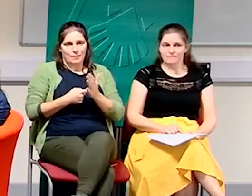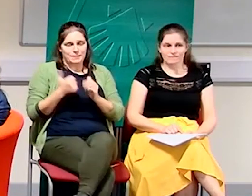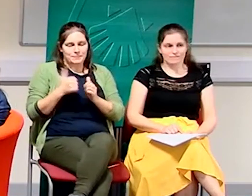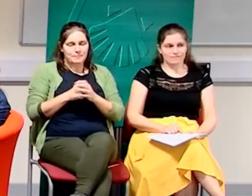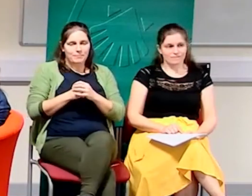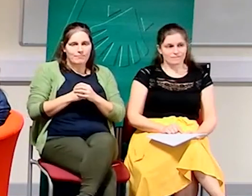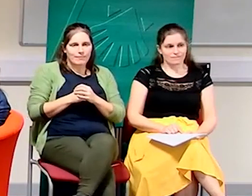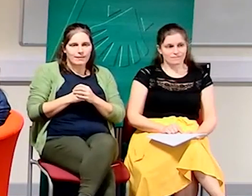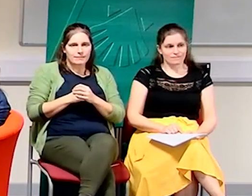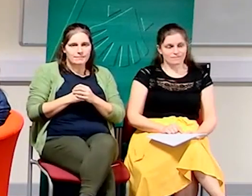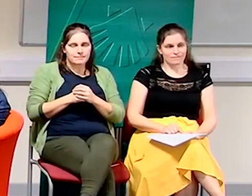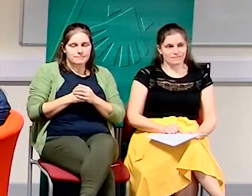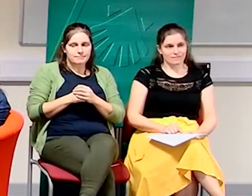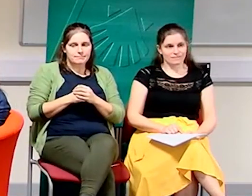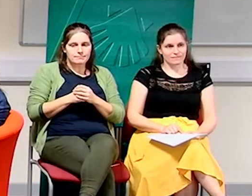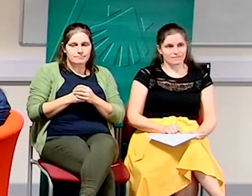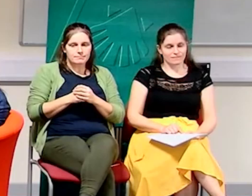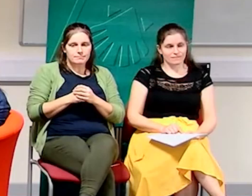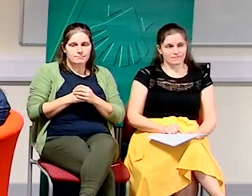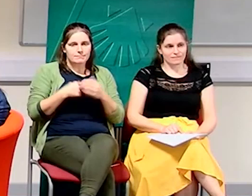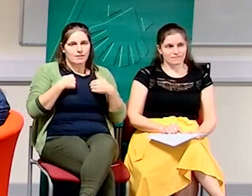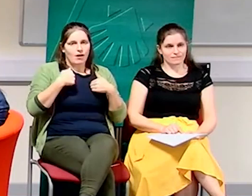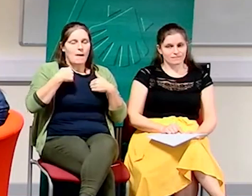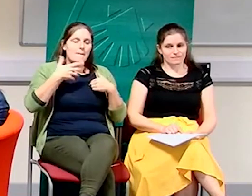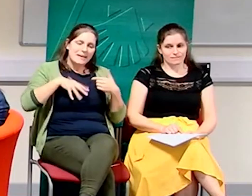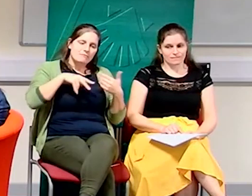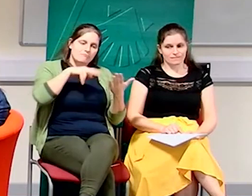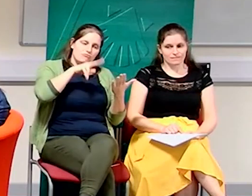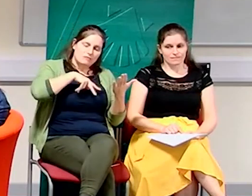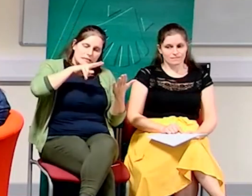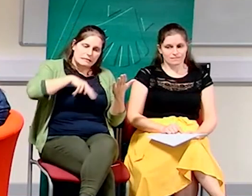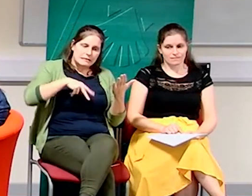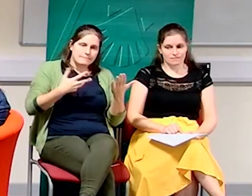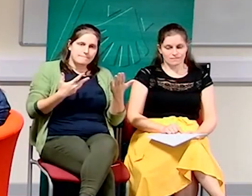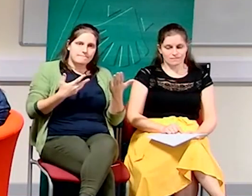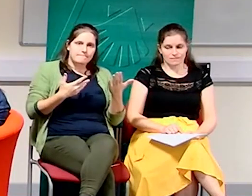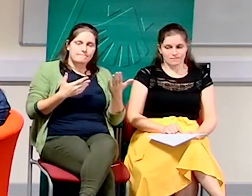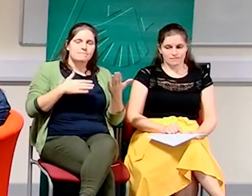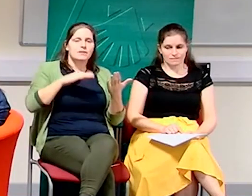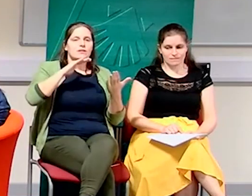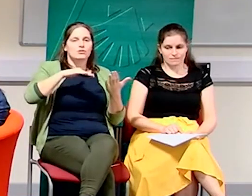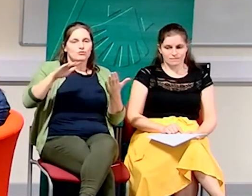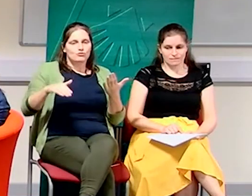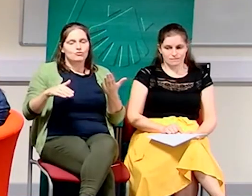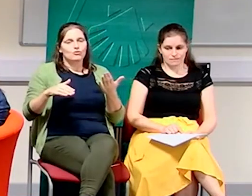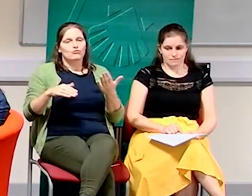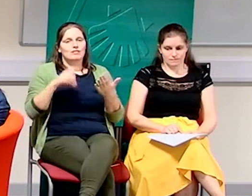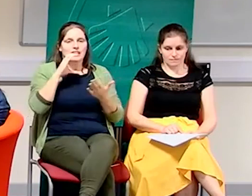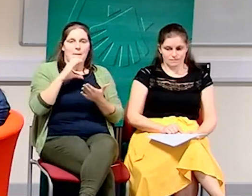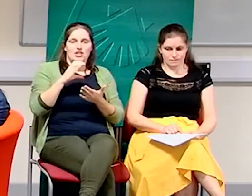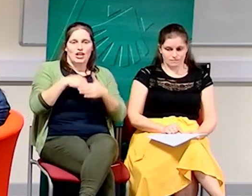um I did some reading and um the children's commissioner in England in March 2023 asked